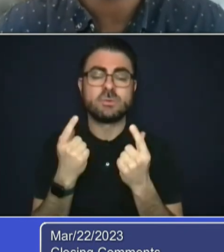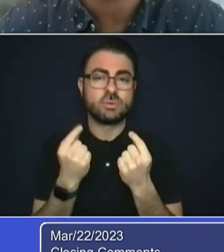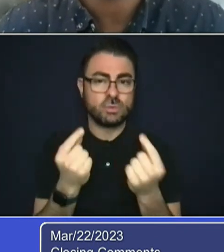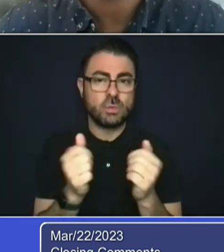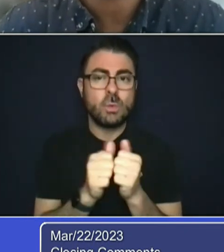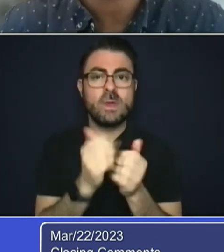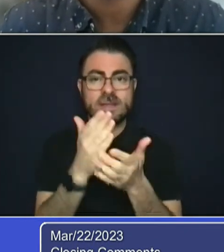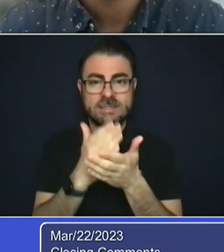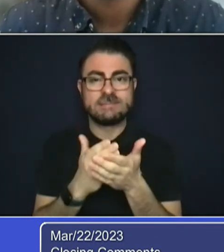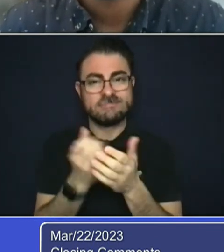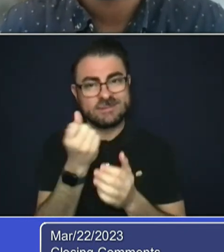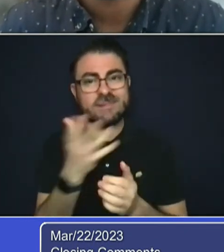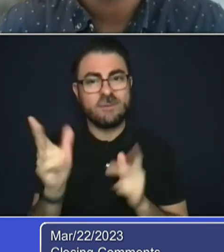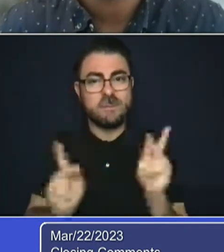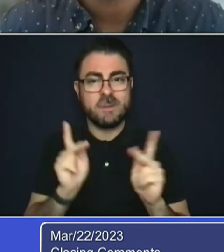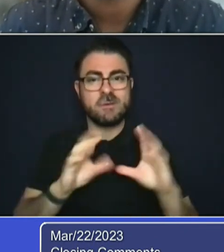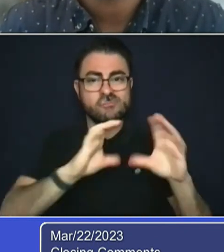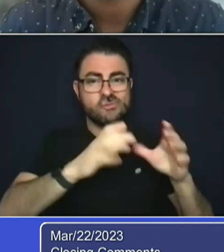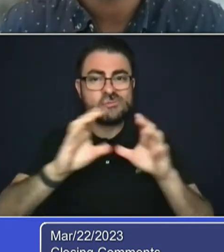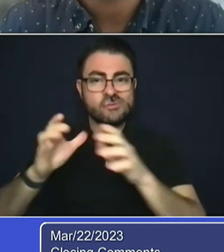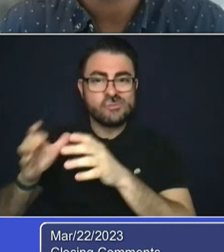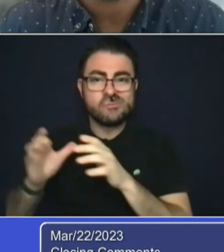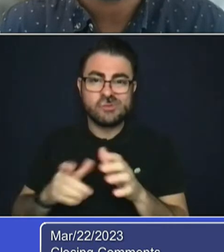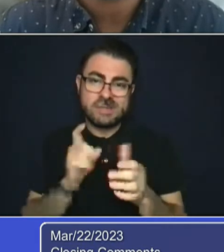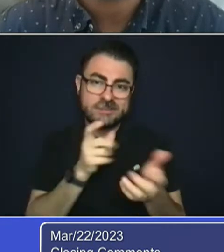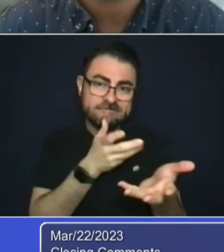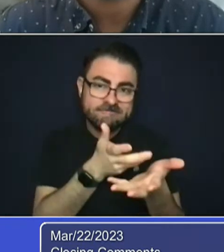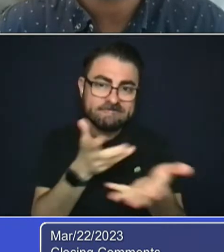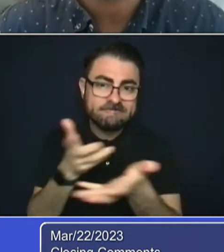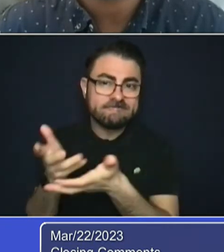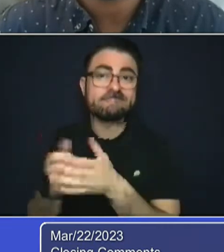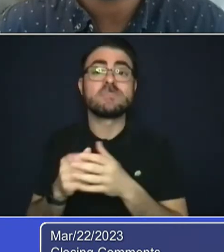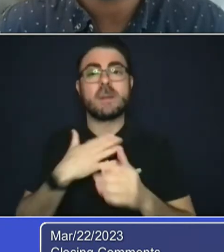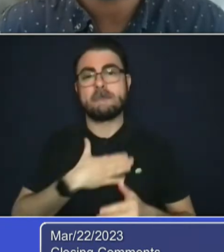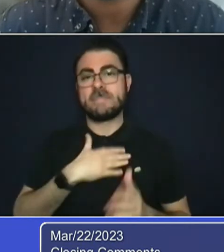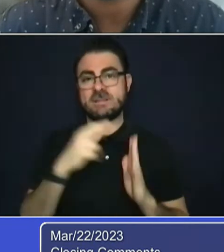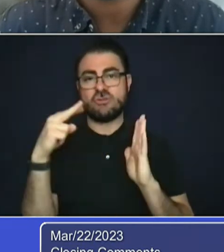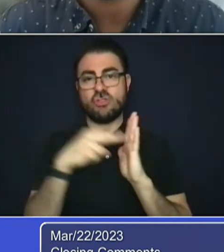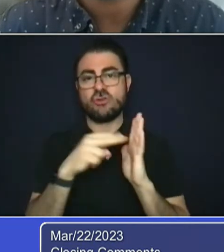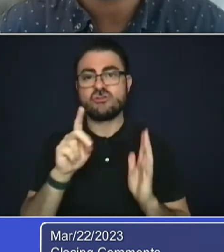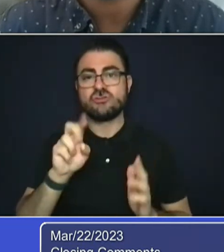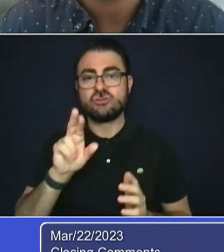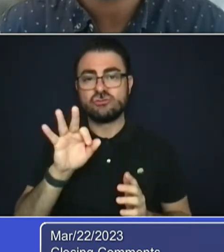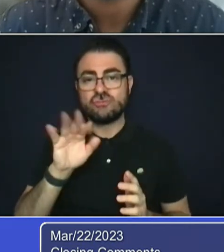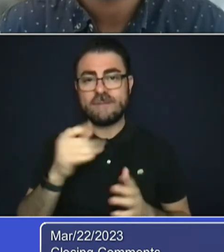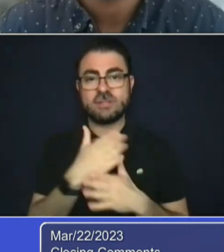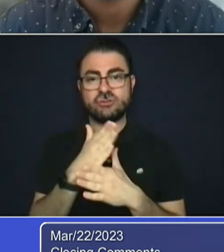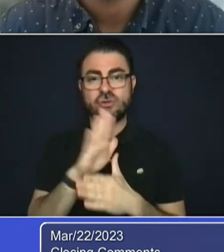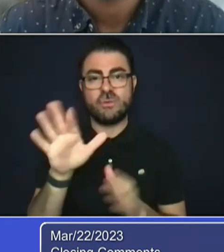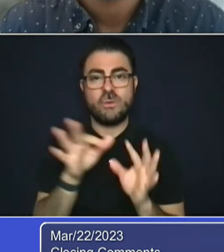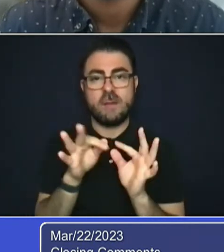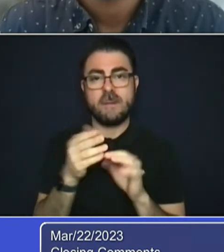WE HAVE A LITTLE BIT OF FOLLOW-UP TO DO WITH SOME -- A HANDFUL OF FOLKS, AGAIN, PLEASE